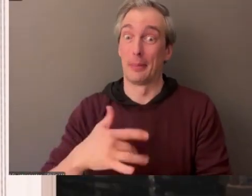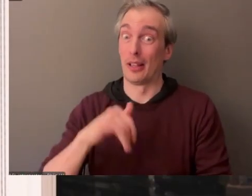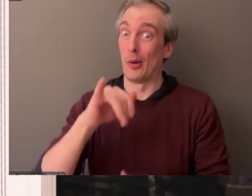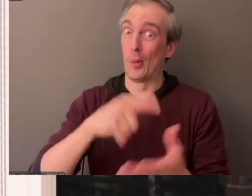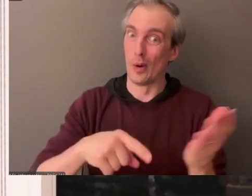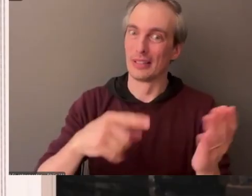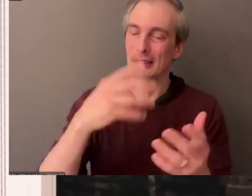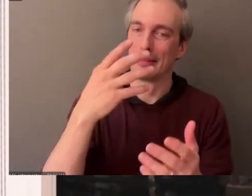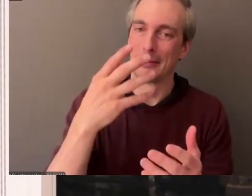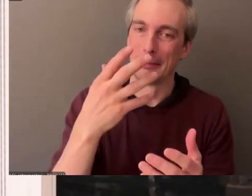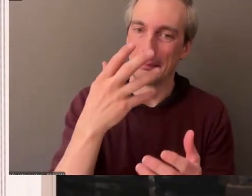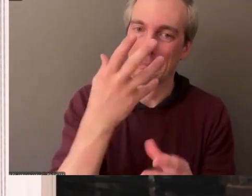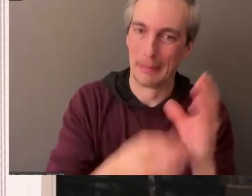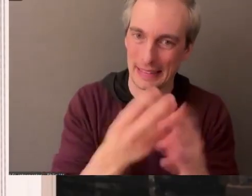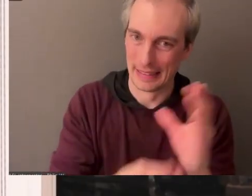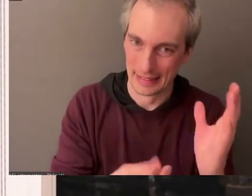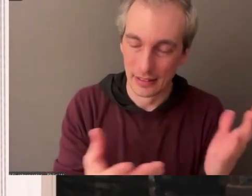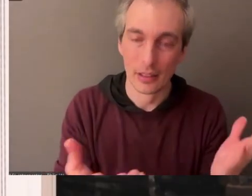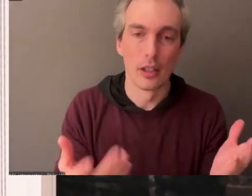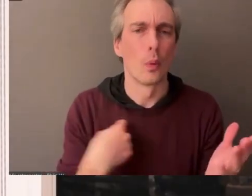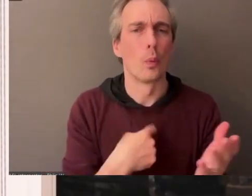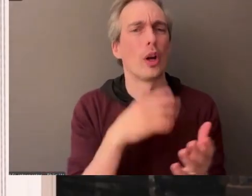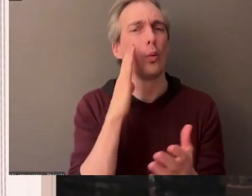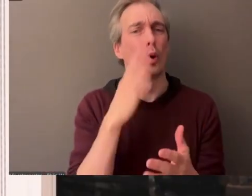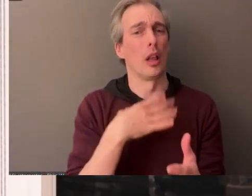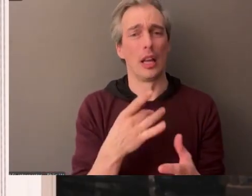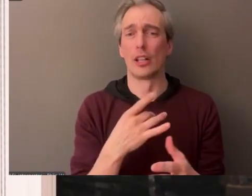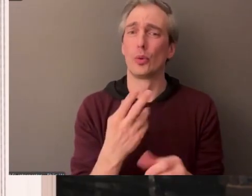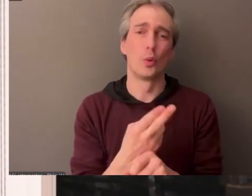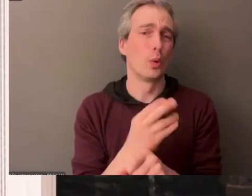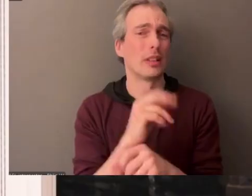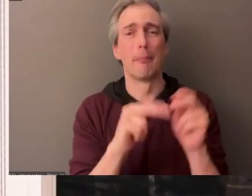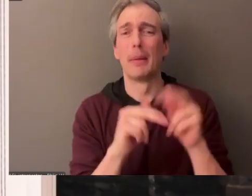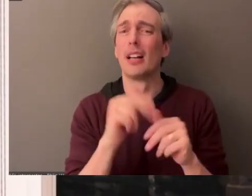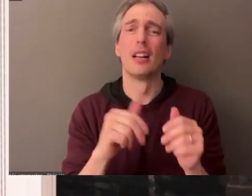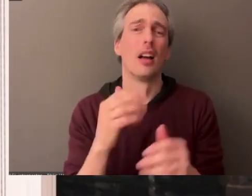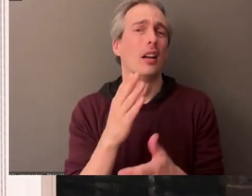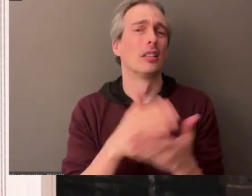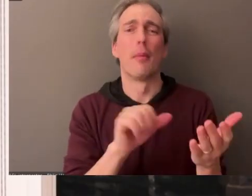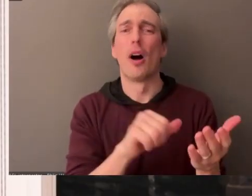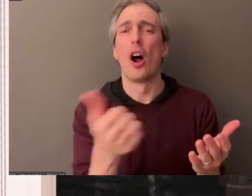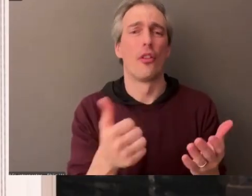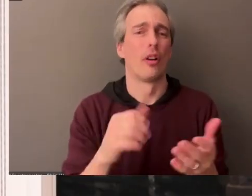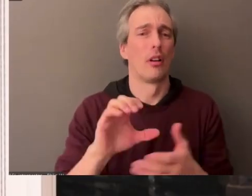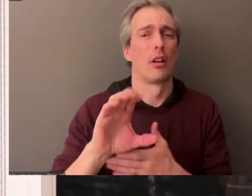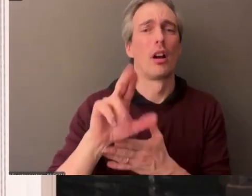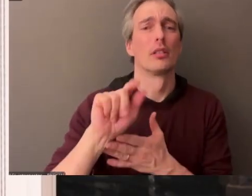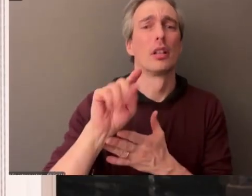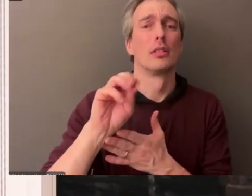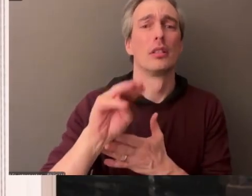and build some other custom component. And it's because they don't understand the intent of check boxes, radio buttons,